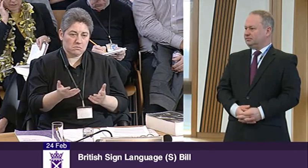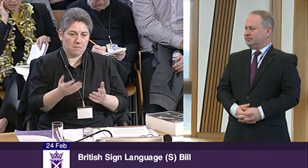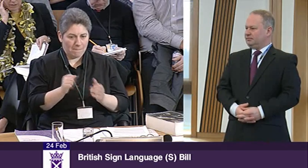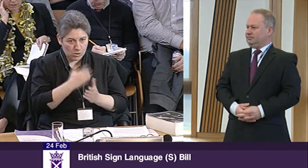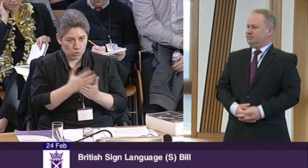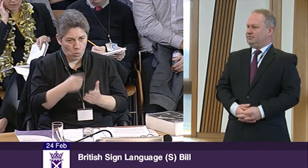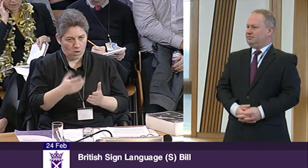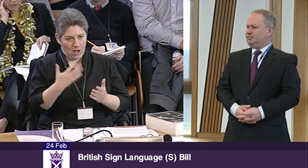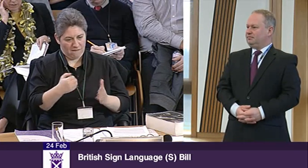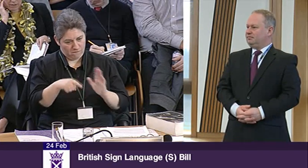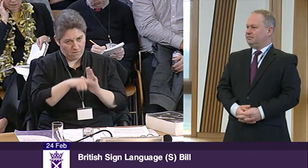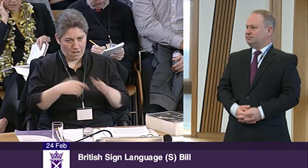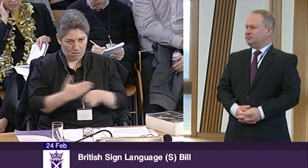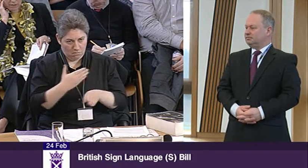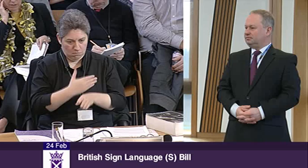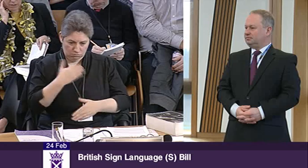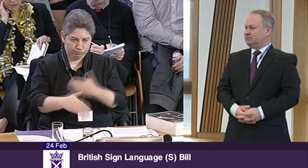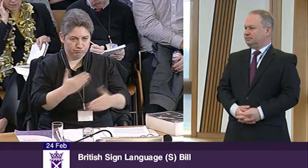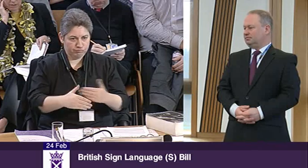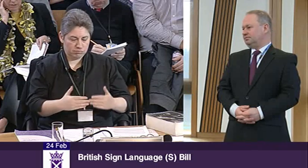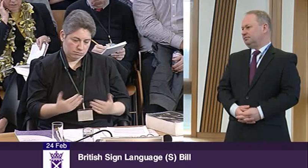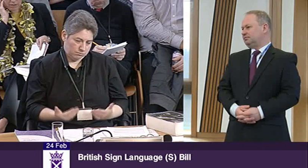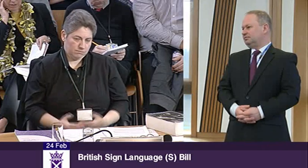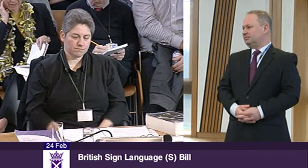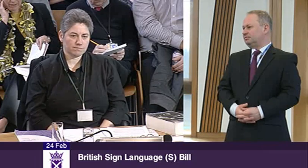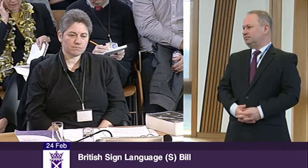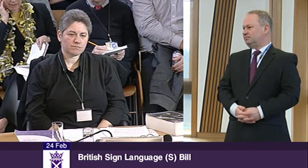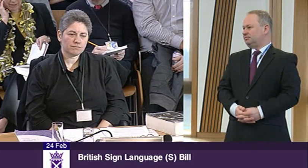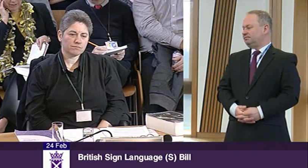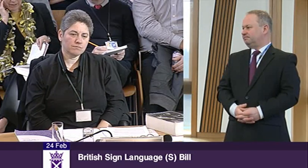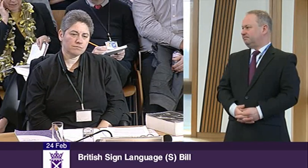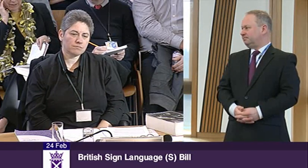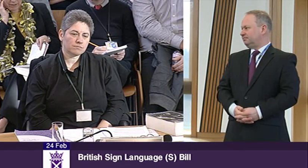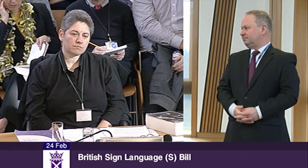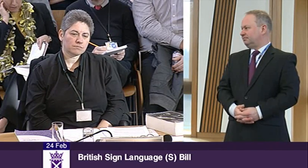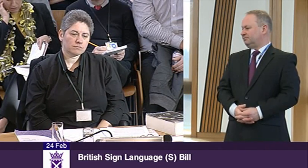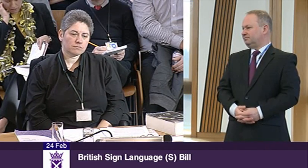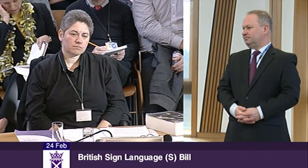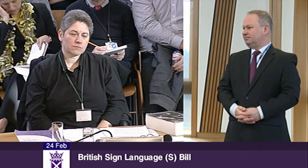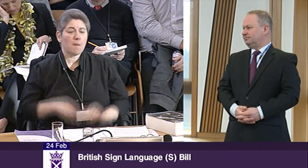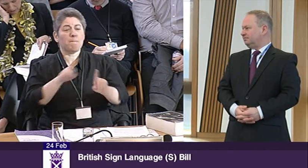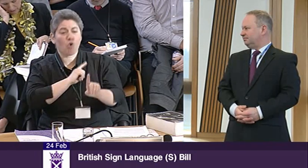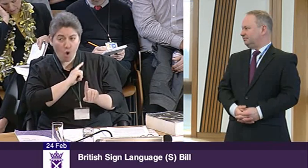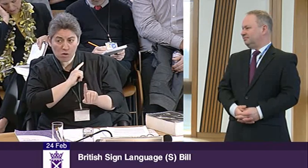as much achieved in the first session as possible. When you think of the education of deaf children,